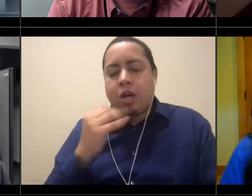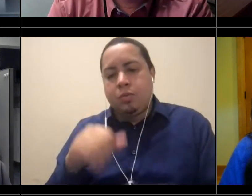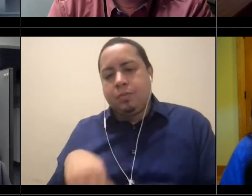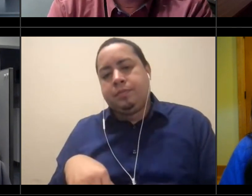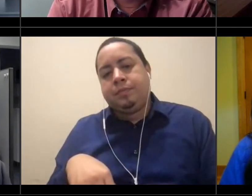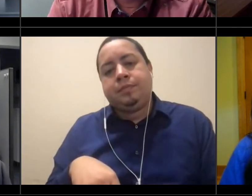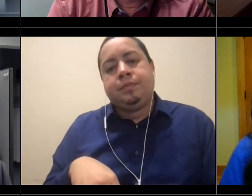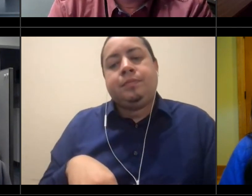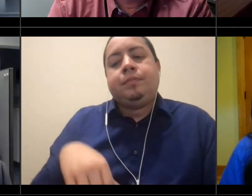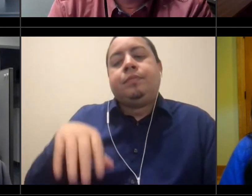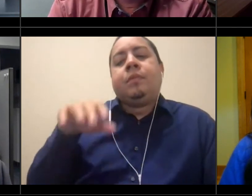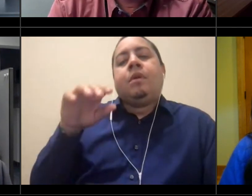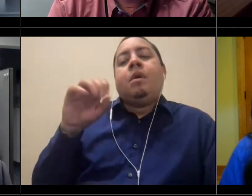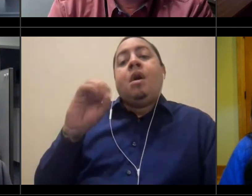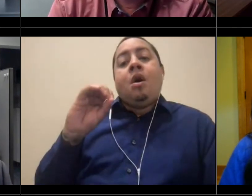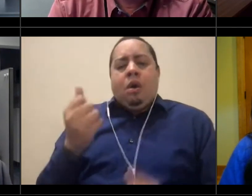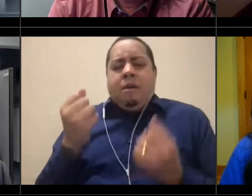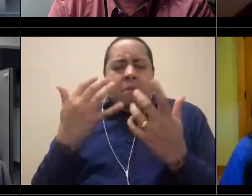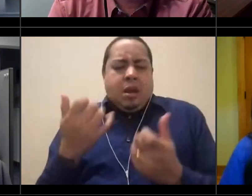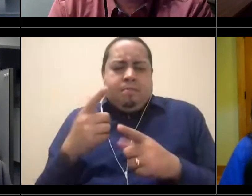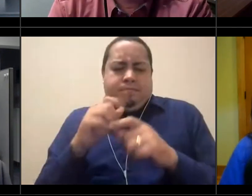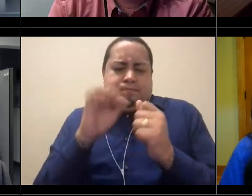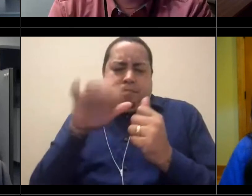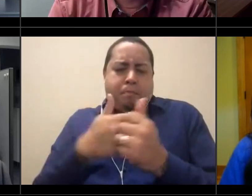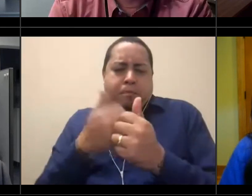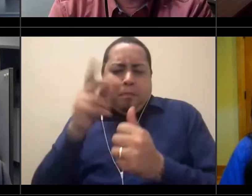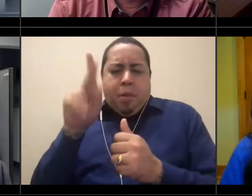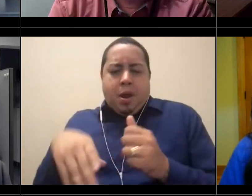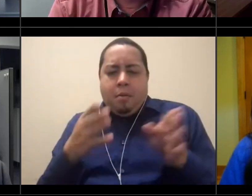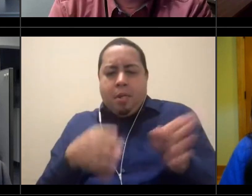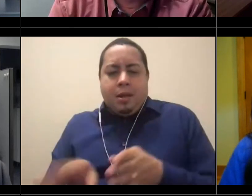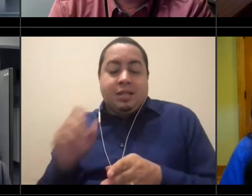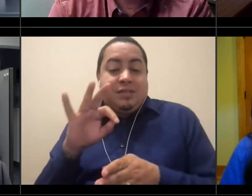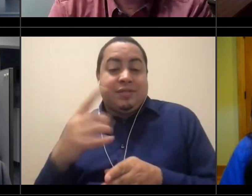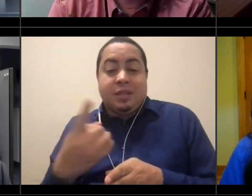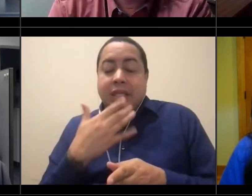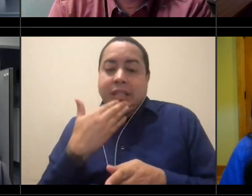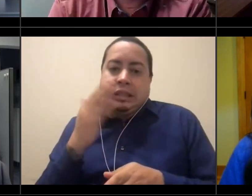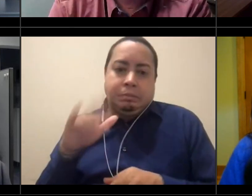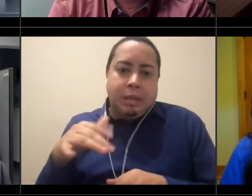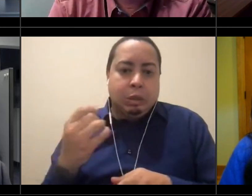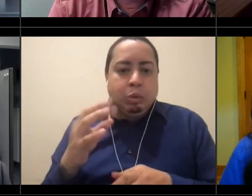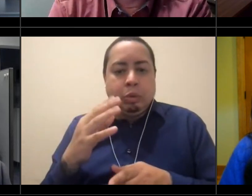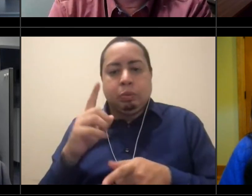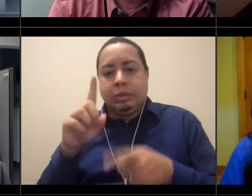or a backup plan, if something bad or unforeseen were to happen, that's usually how we handle that.